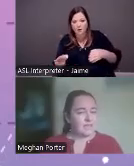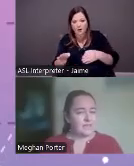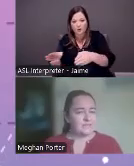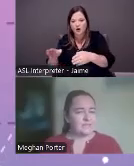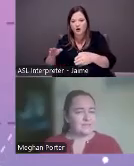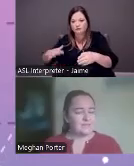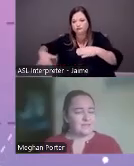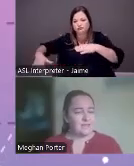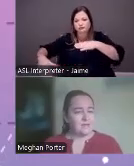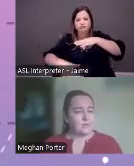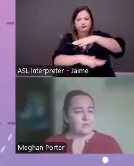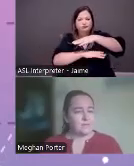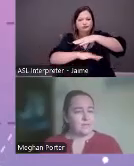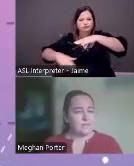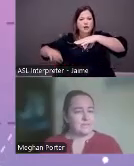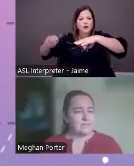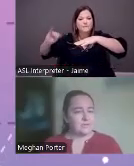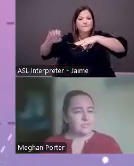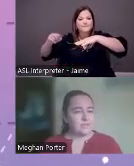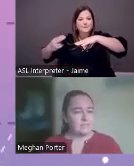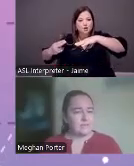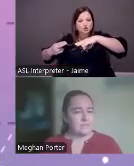And it says, quote, "Being disabled should not mean being